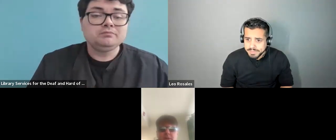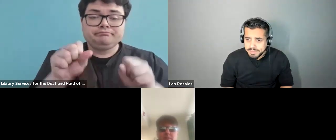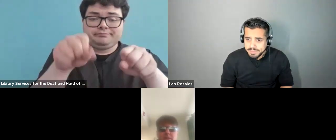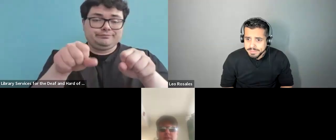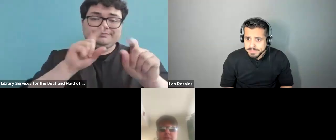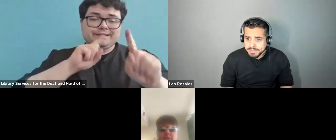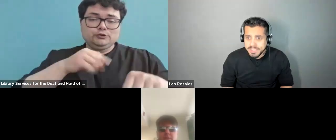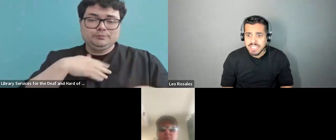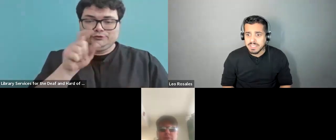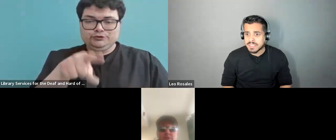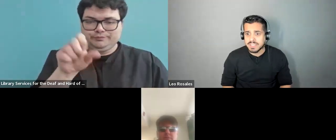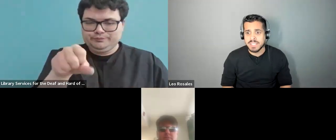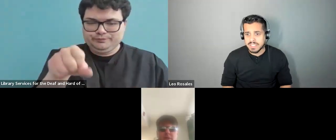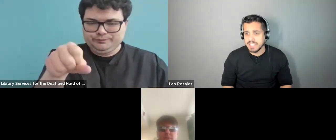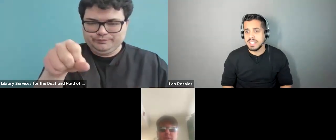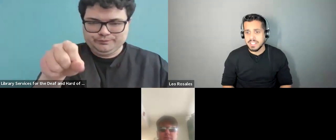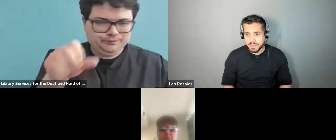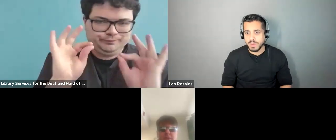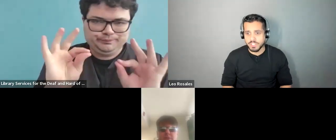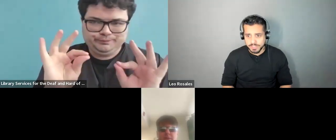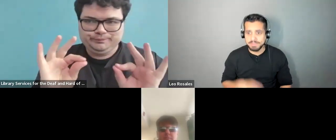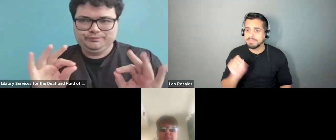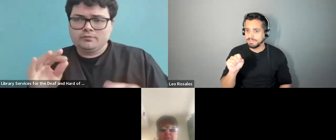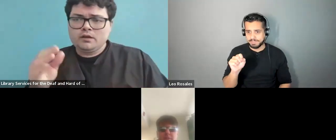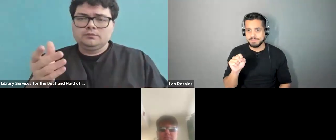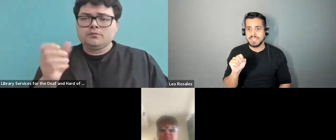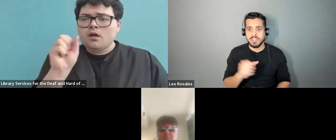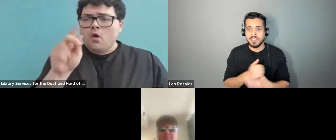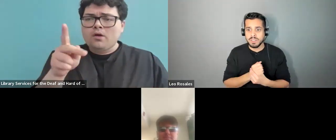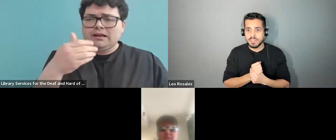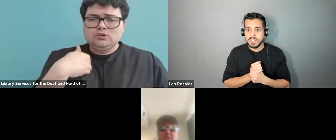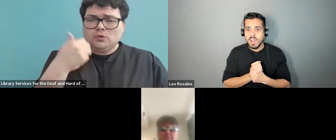So are-- yeah, nothing's in-- [interpreter for Daniel] Yes, that did answer my question. Mm hm. [Mike] Yeah. Uh huh. - [interpreter for Daniel] Thank you.